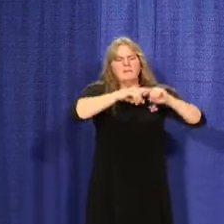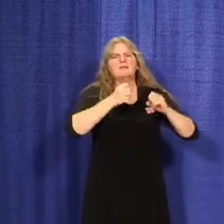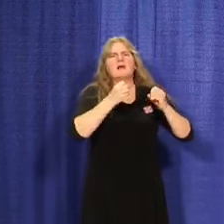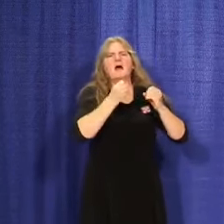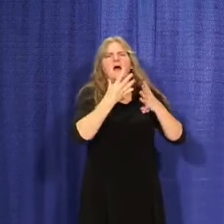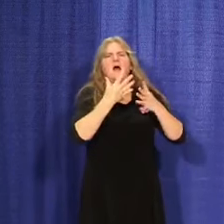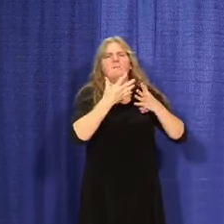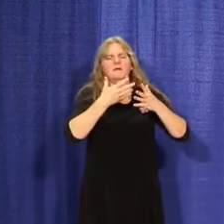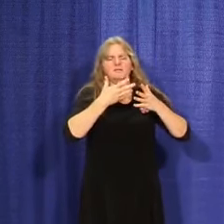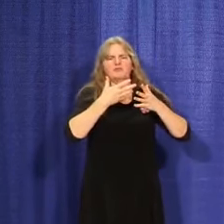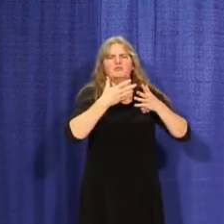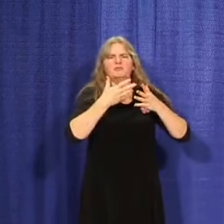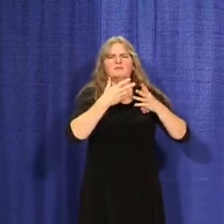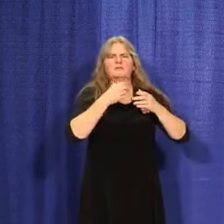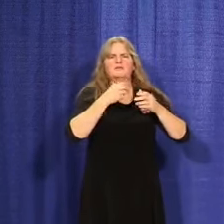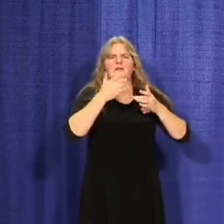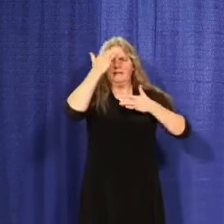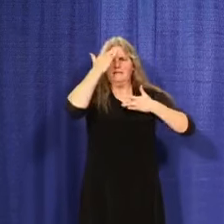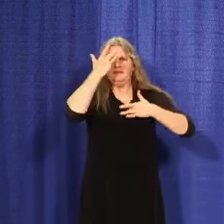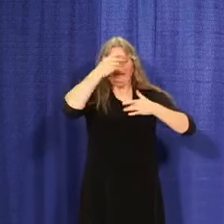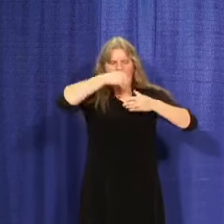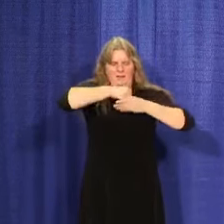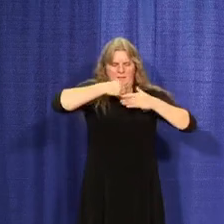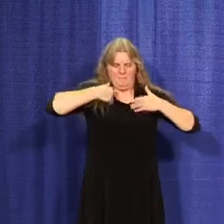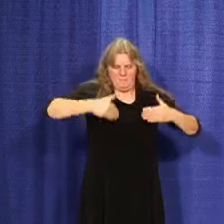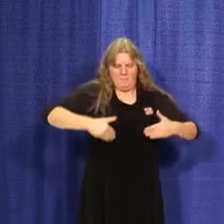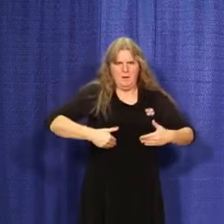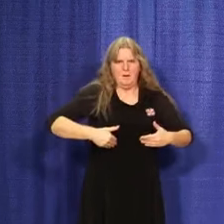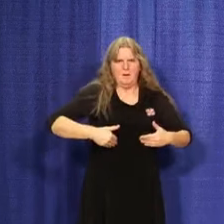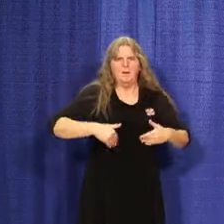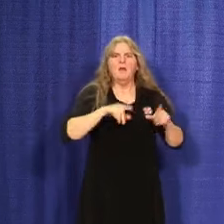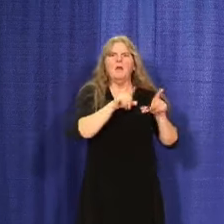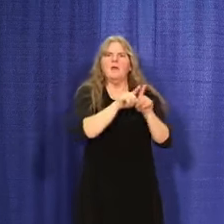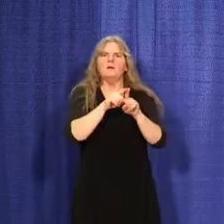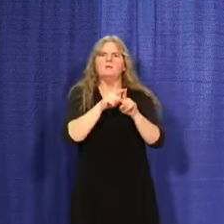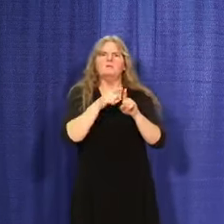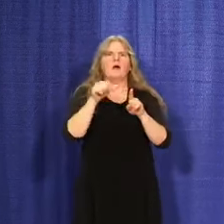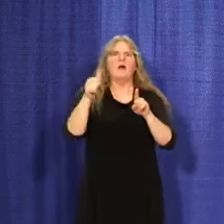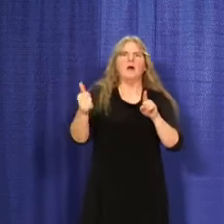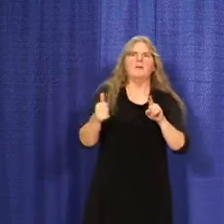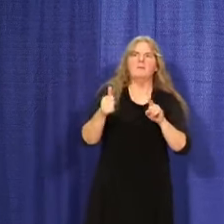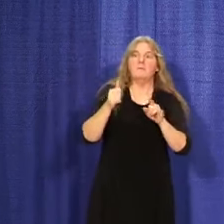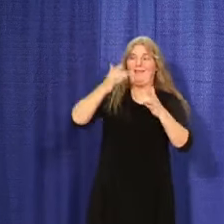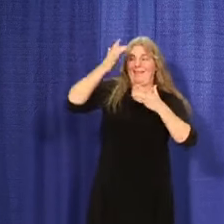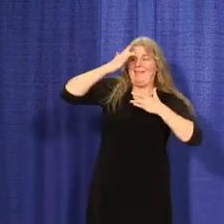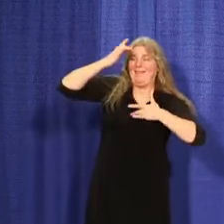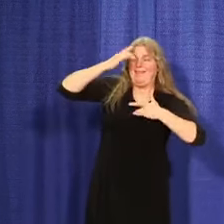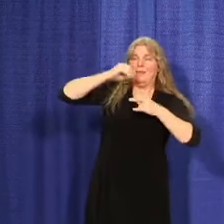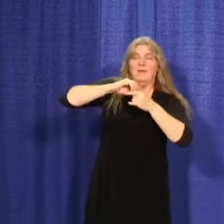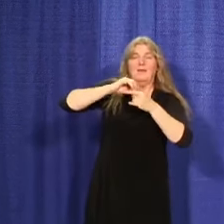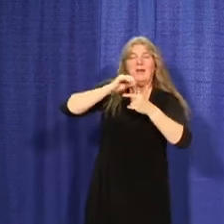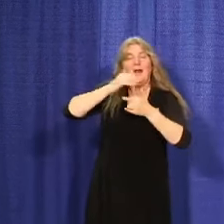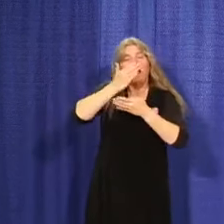in the territory, and where is the person in their presenting stages.